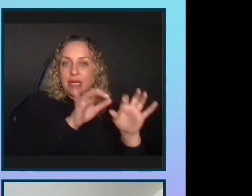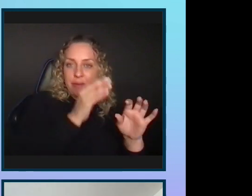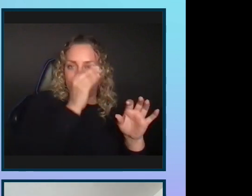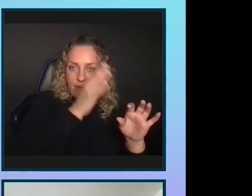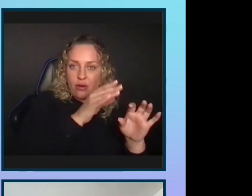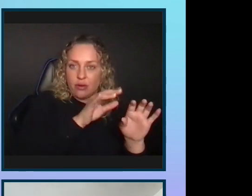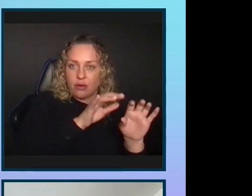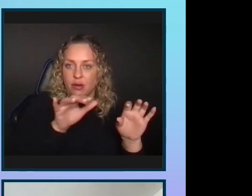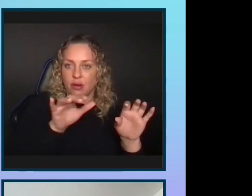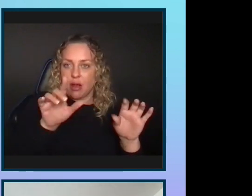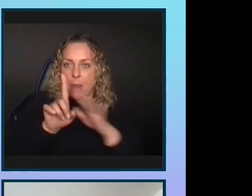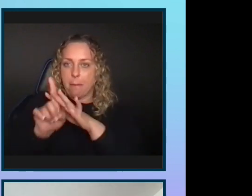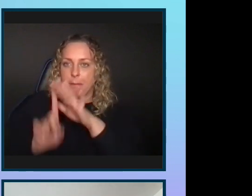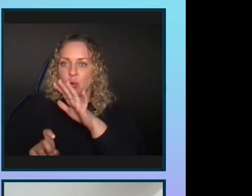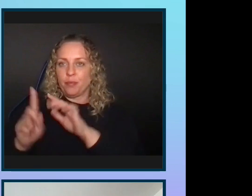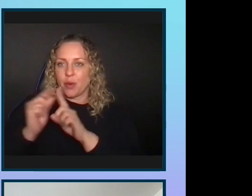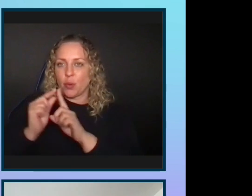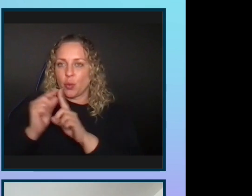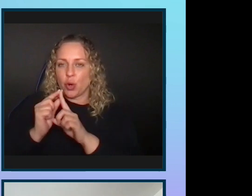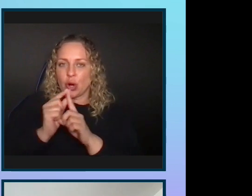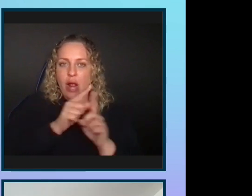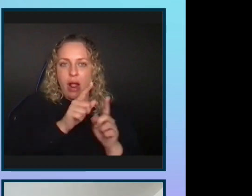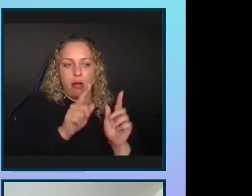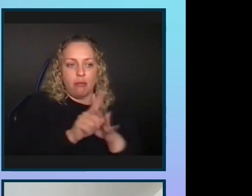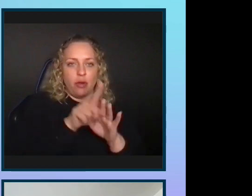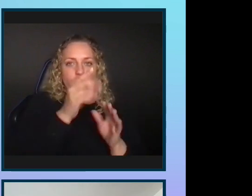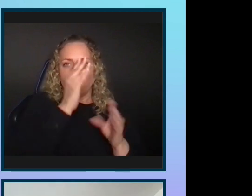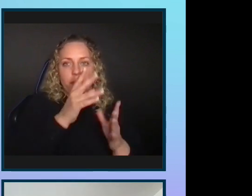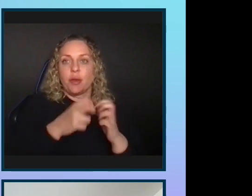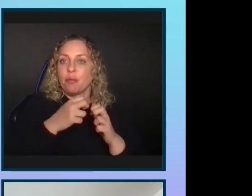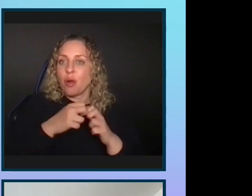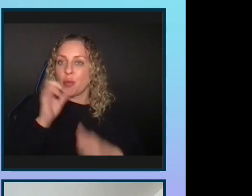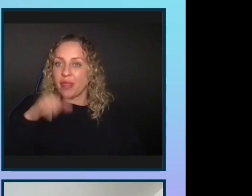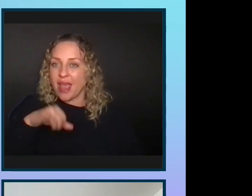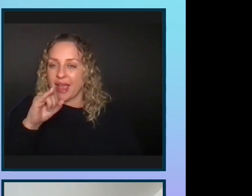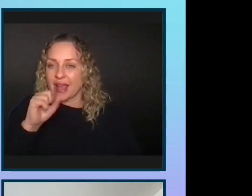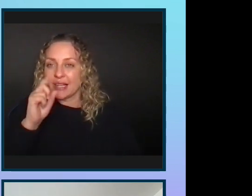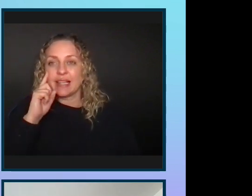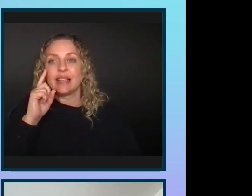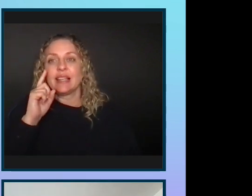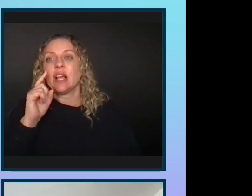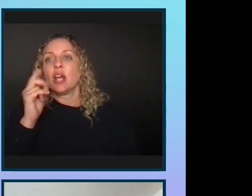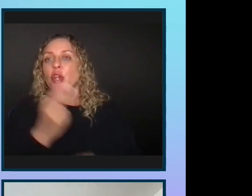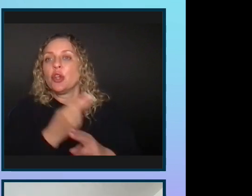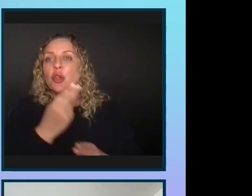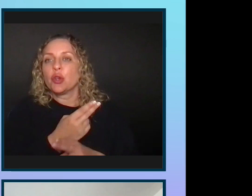the helper text disappears and their information shows up. The problem with this is, is if a user isn't keenly aware of